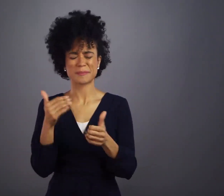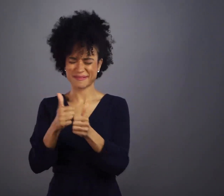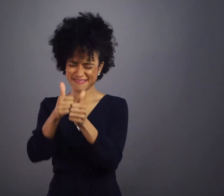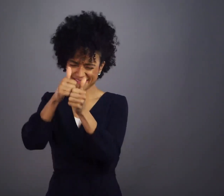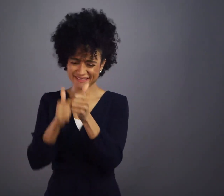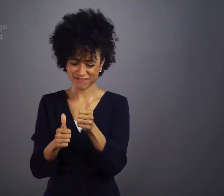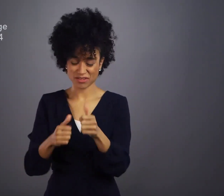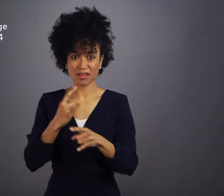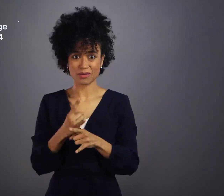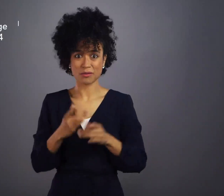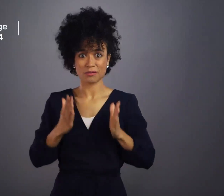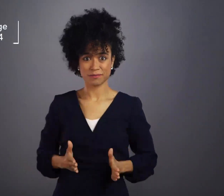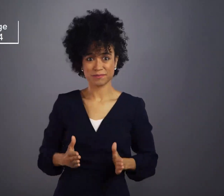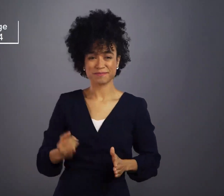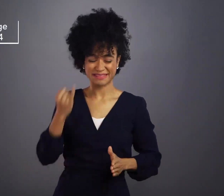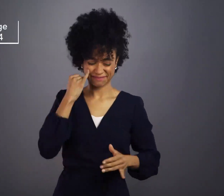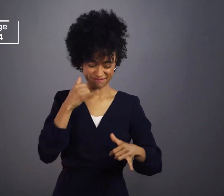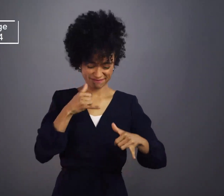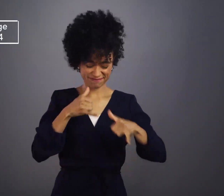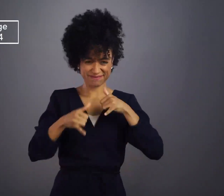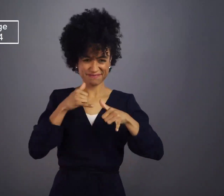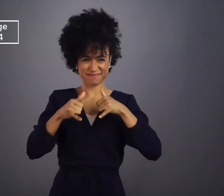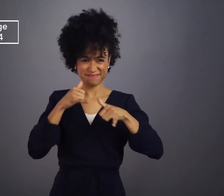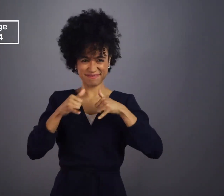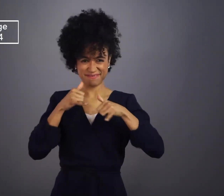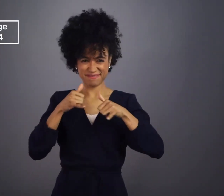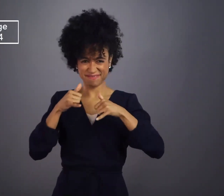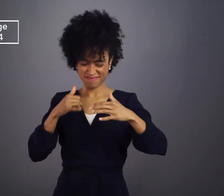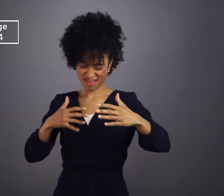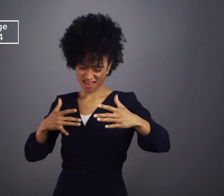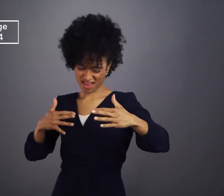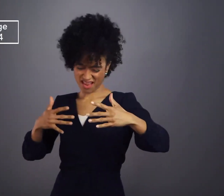At a certain point in the drinking of every alcoholic,